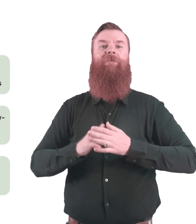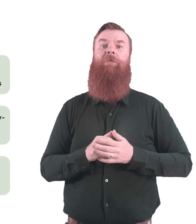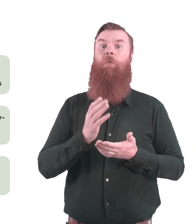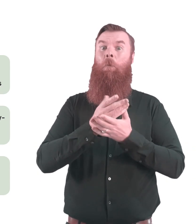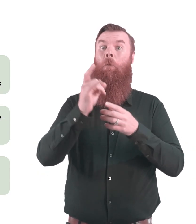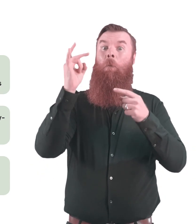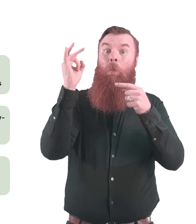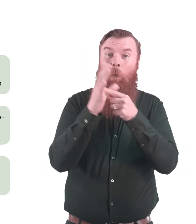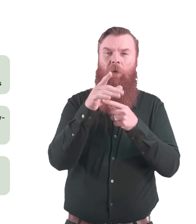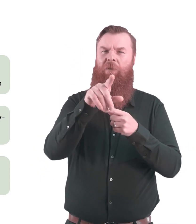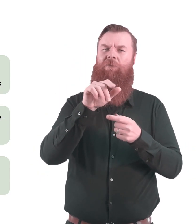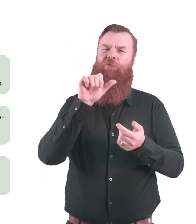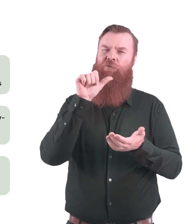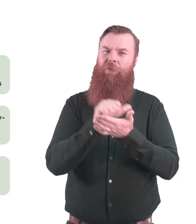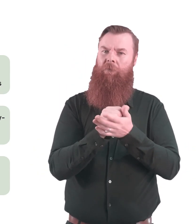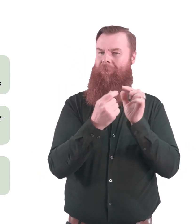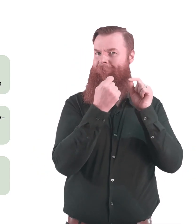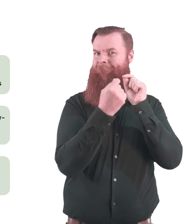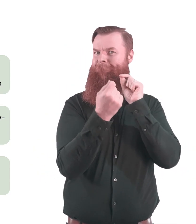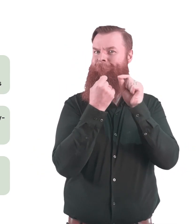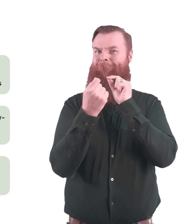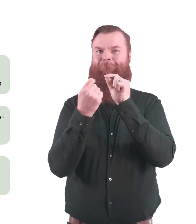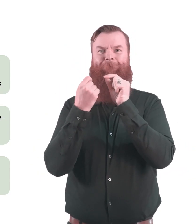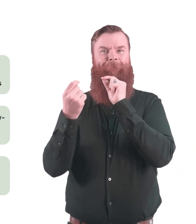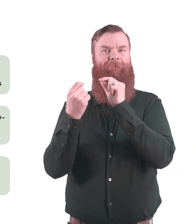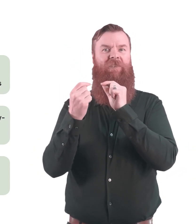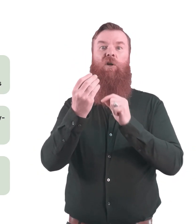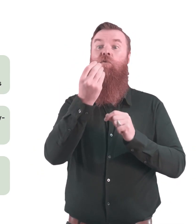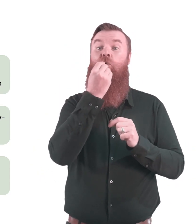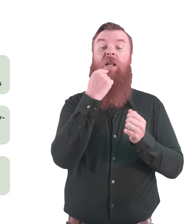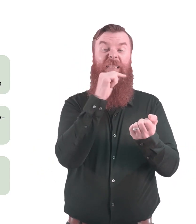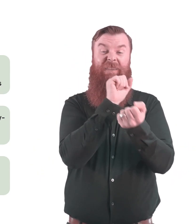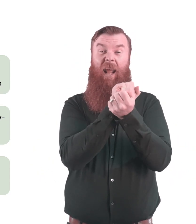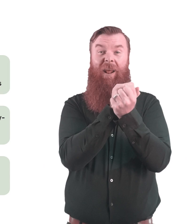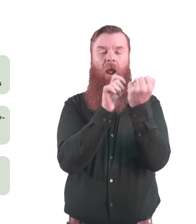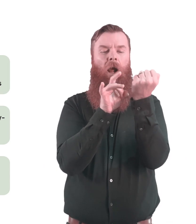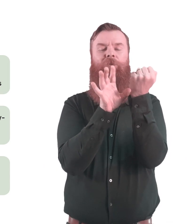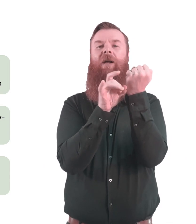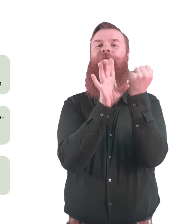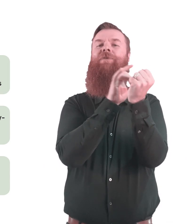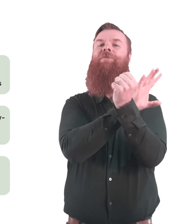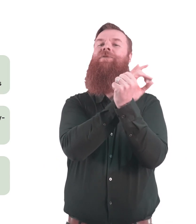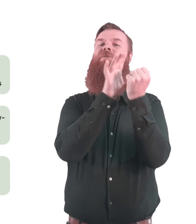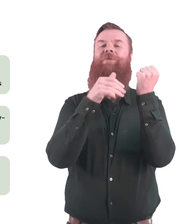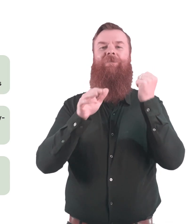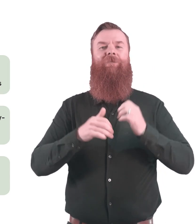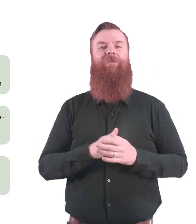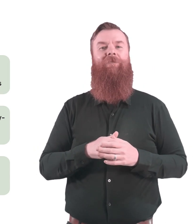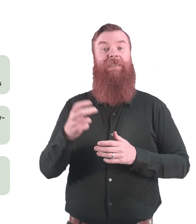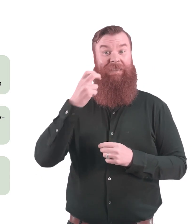It is important to floss correctly so that the food and plaque from between your teeth is cleared away.